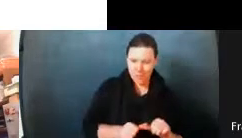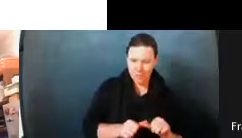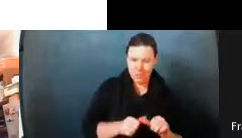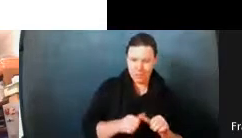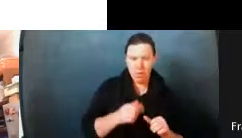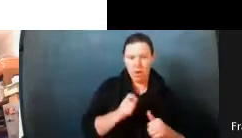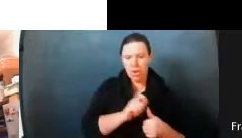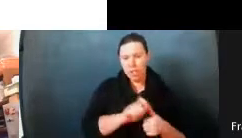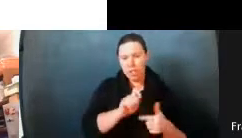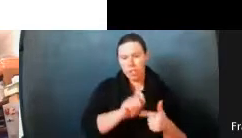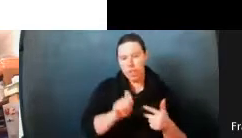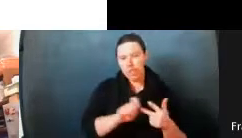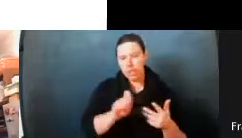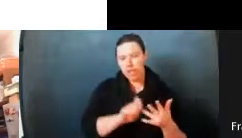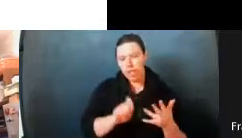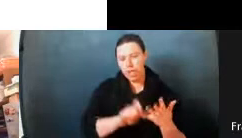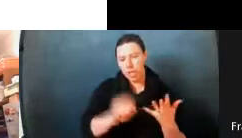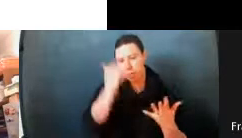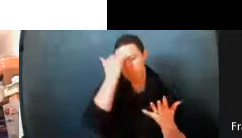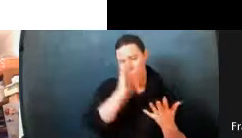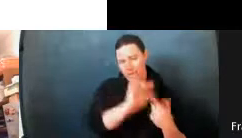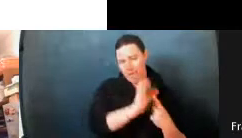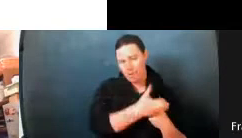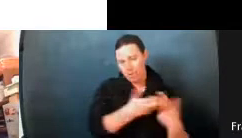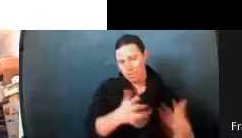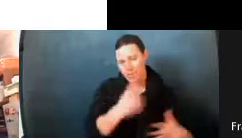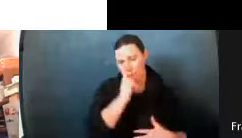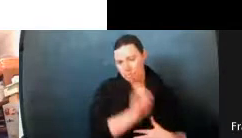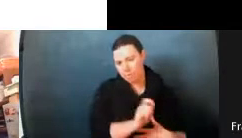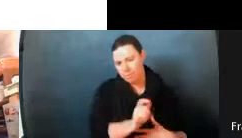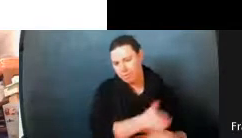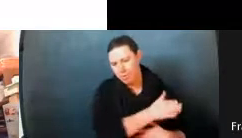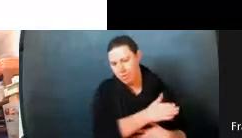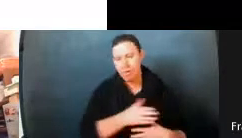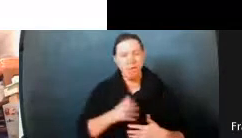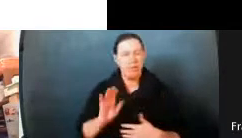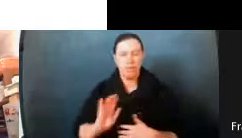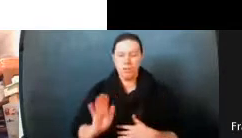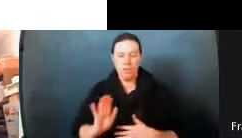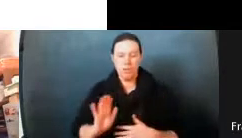We've learned about these cultures. We know about this culture. And start moving towards learning about privilege